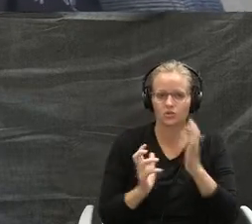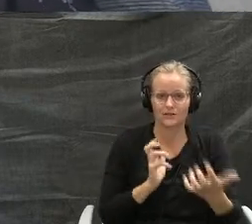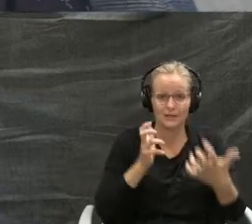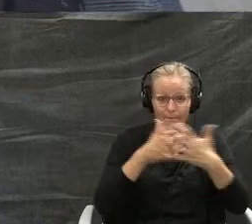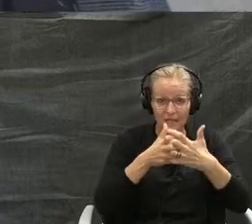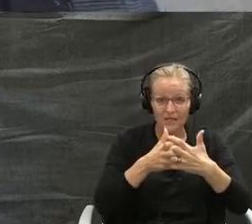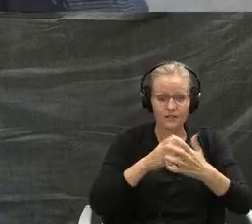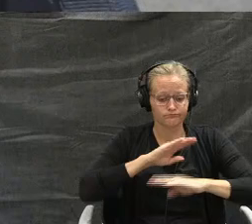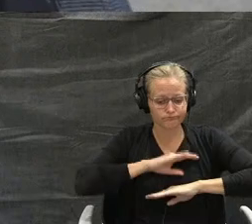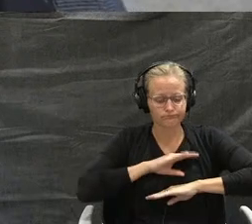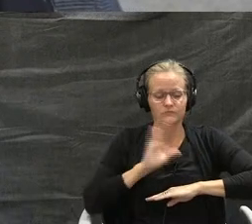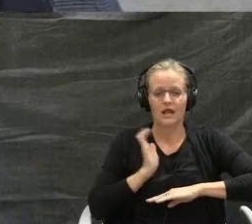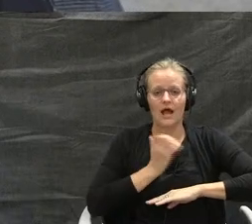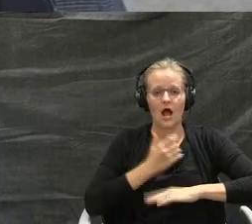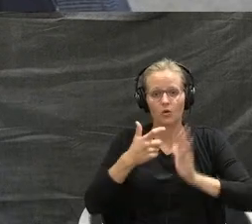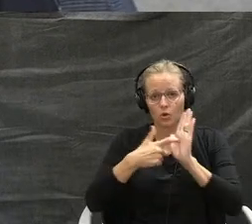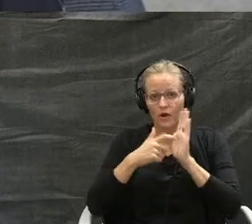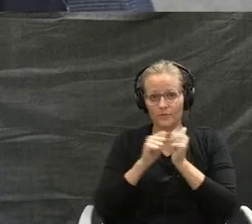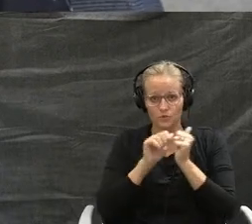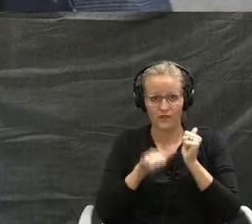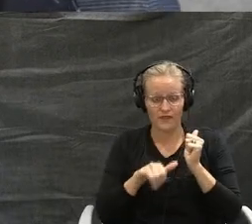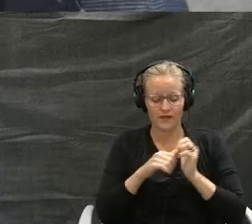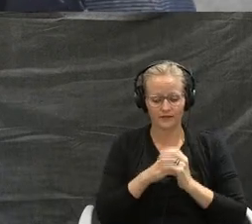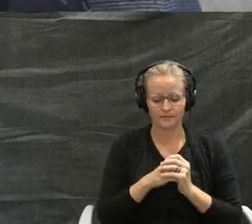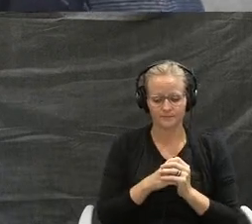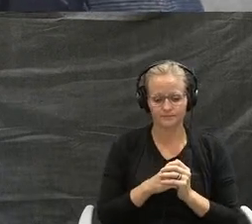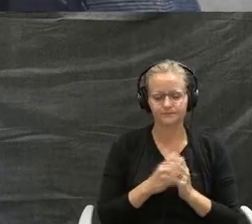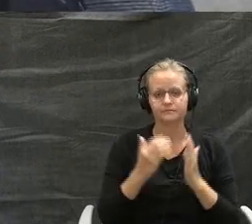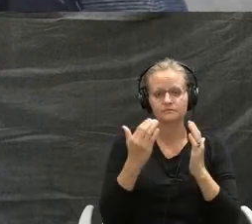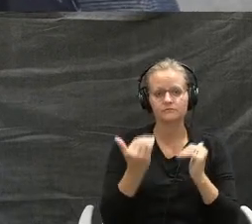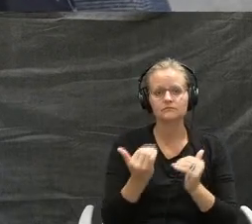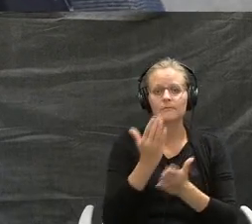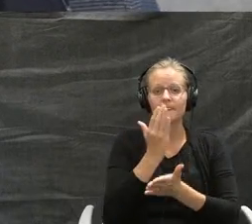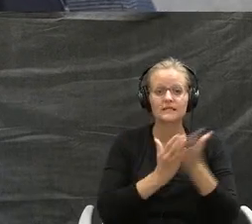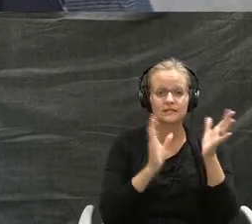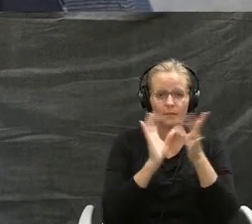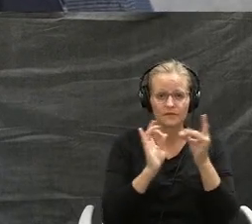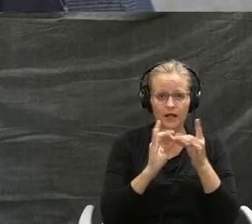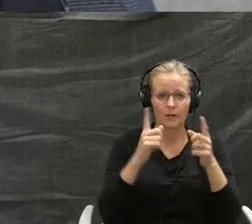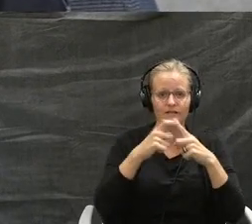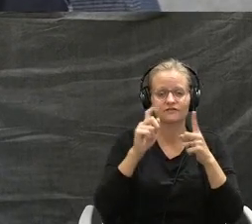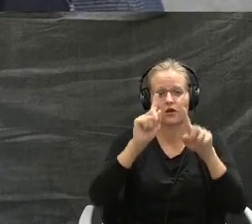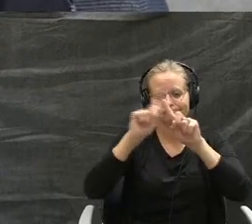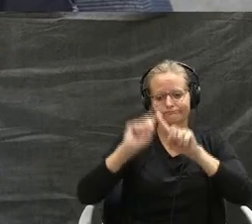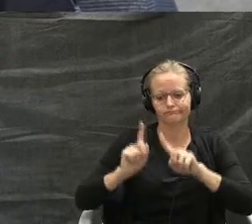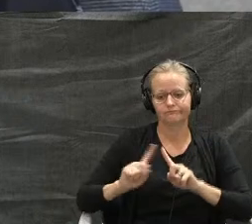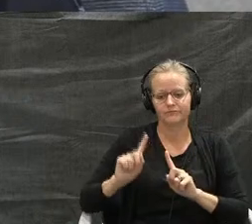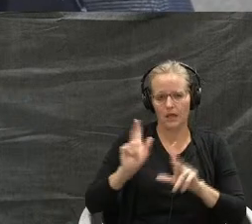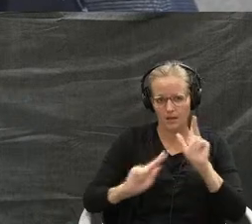received from Ken Schindler of Minne Tonka heathered odds of Minne Tonka Amanda Persinger of